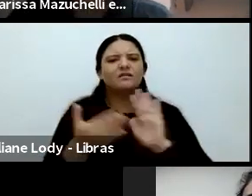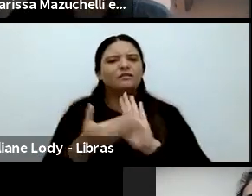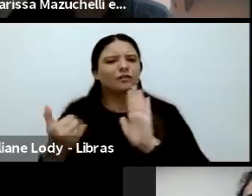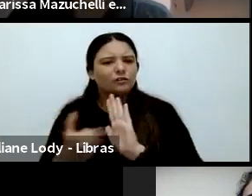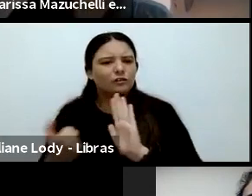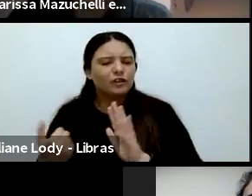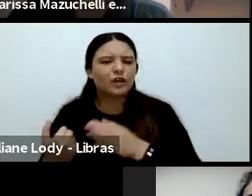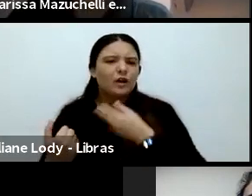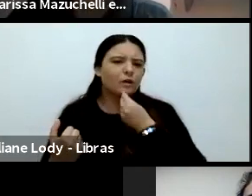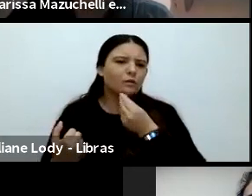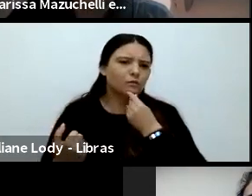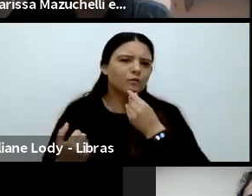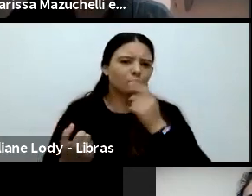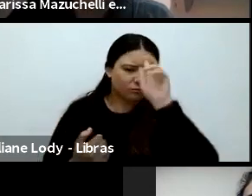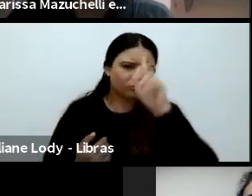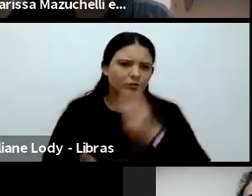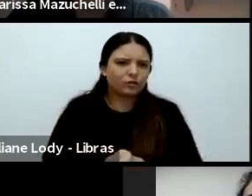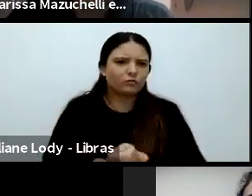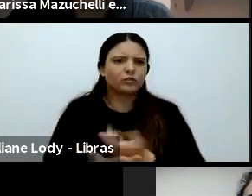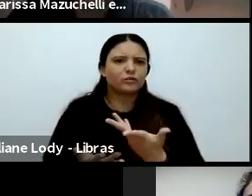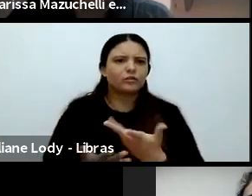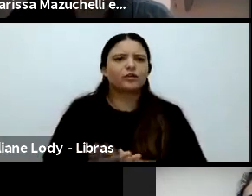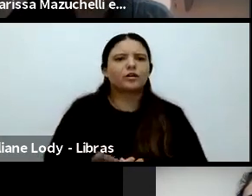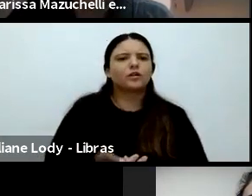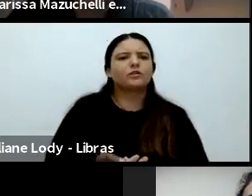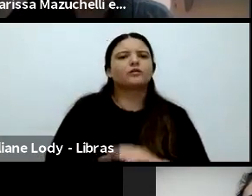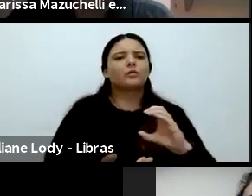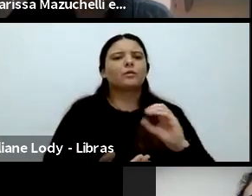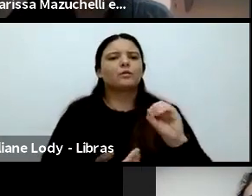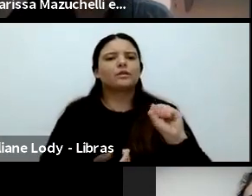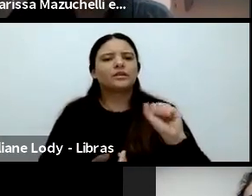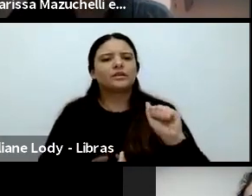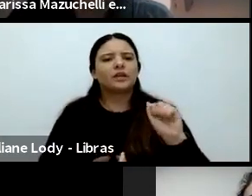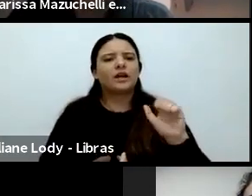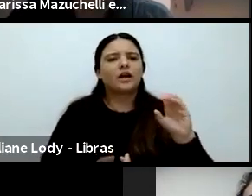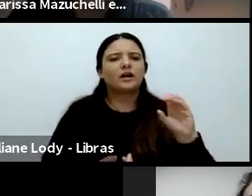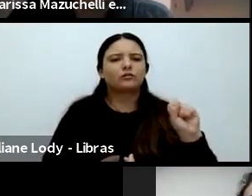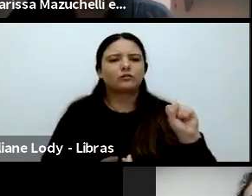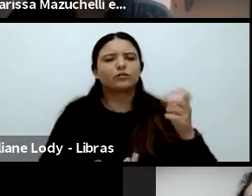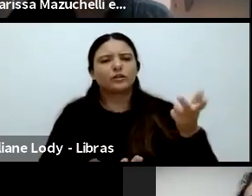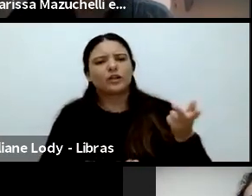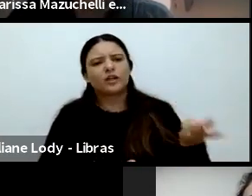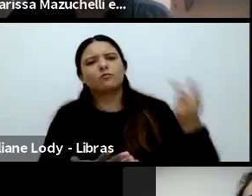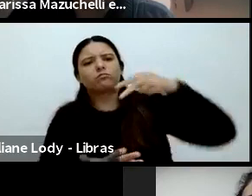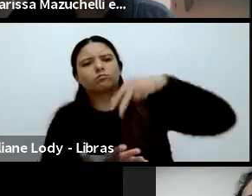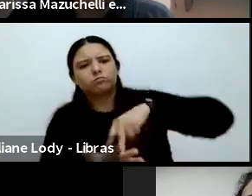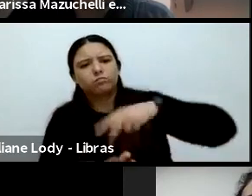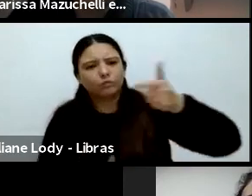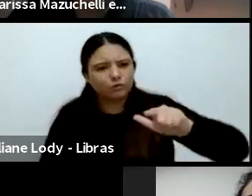and then there were a lead but that's what the cost sex we're trying to restore. Sorry tool.